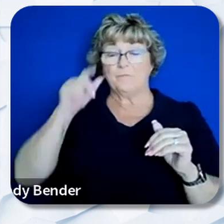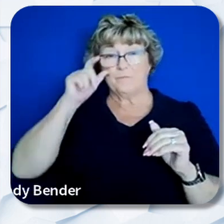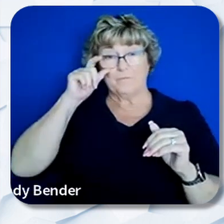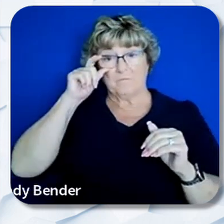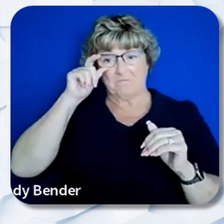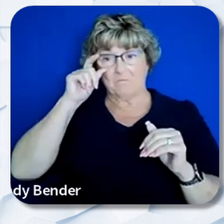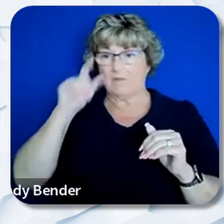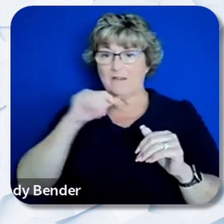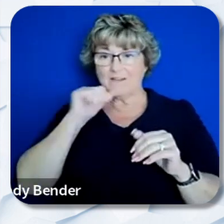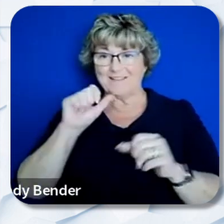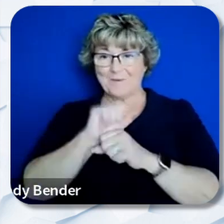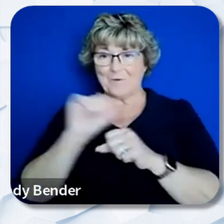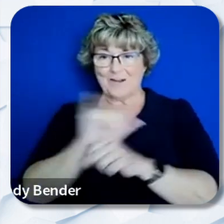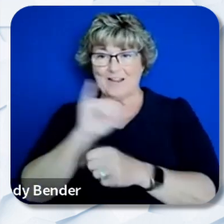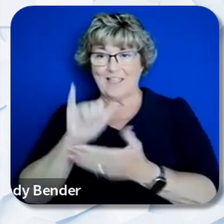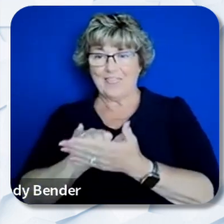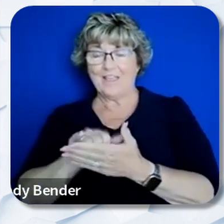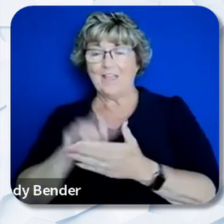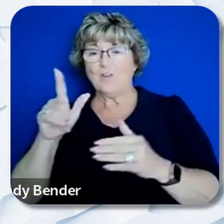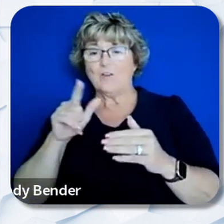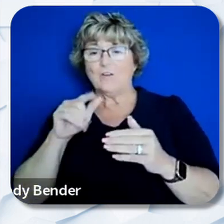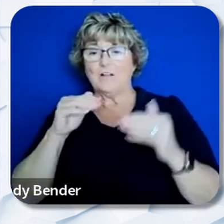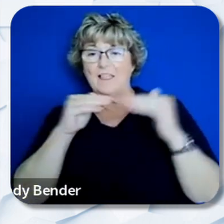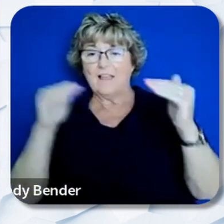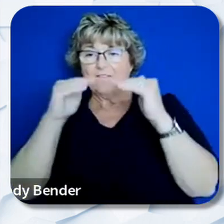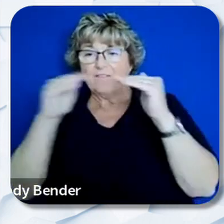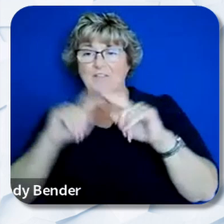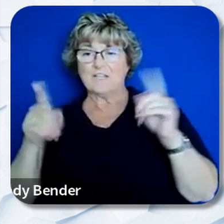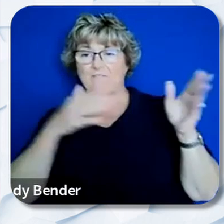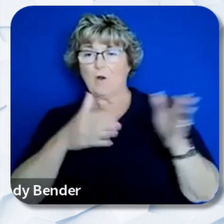work in that way. You kind of get into the levels this way that's shown on the screen